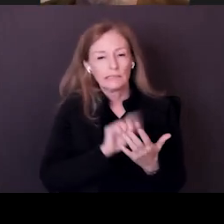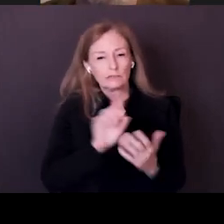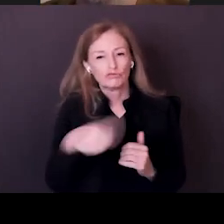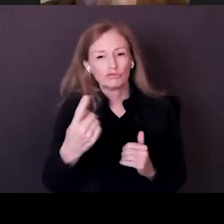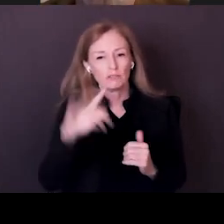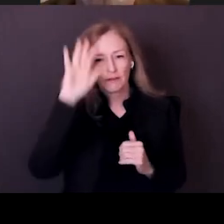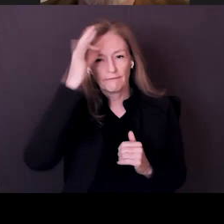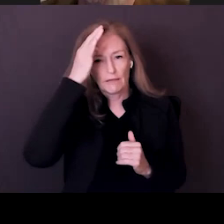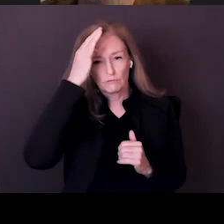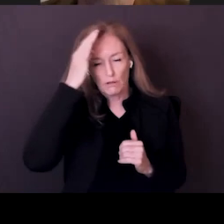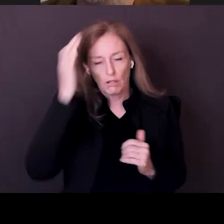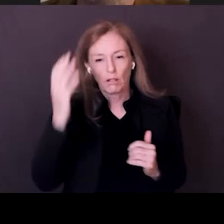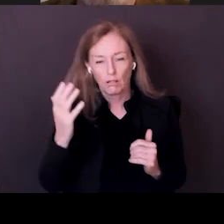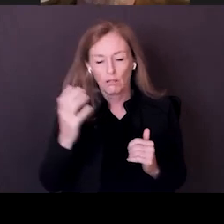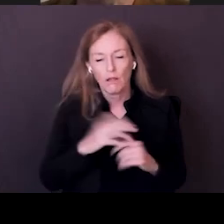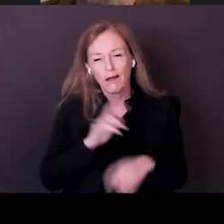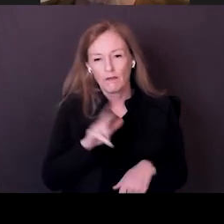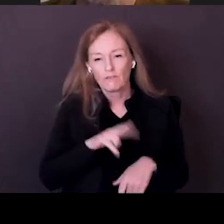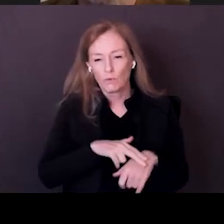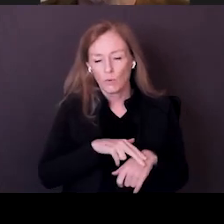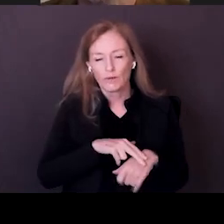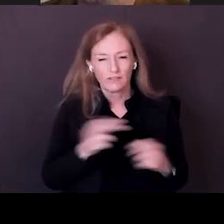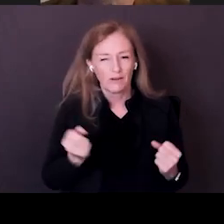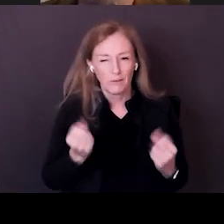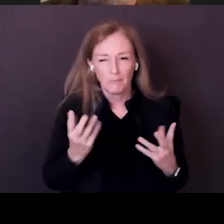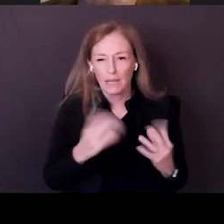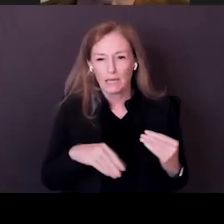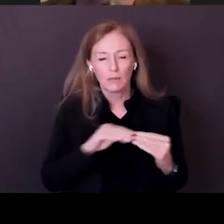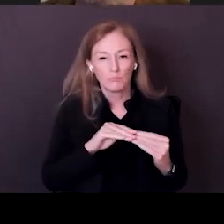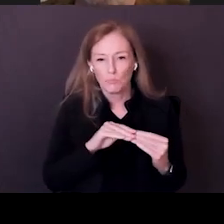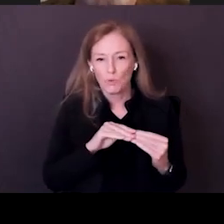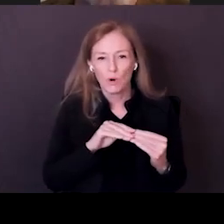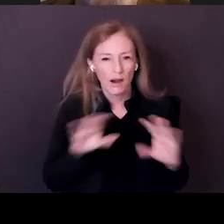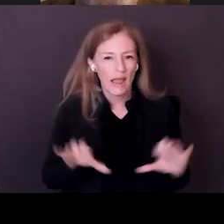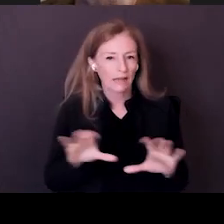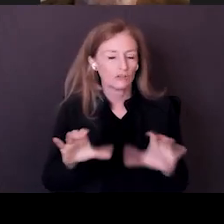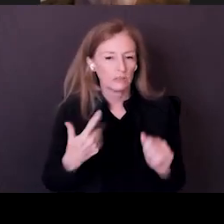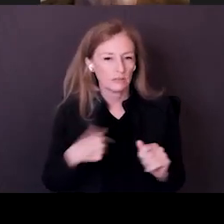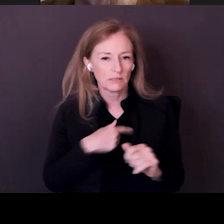THERE ARE MANY MORE ACTIONS THAT WE HOPE THE PRIVATE SECTOR WOULD